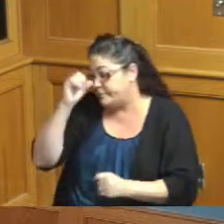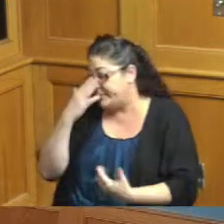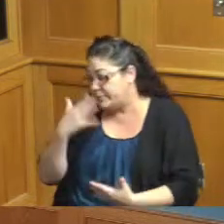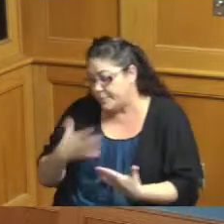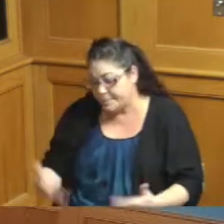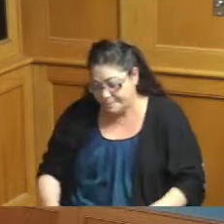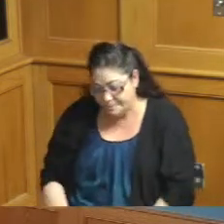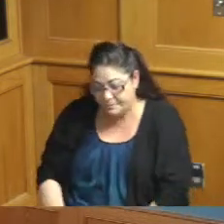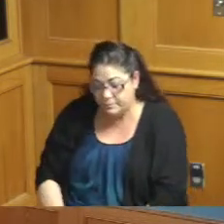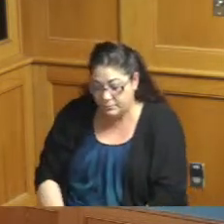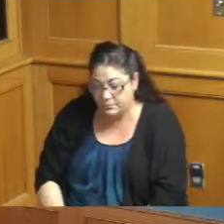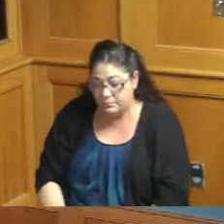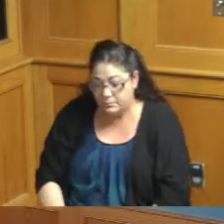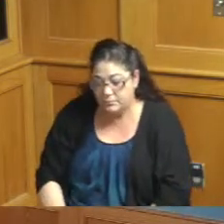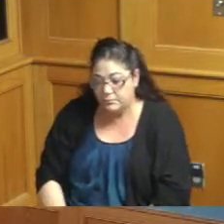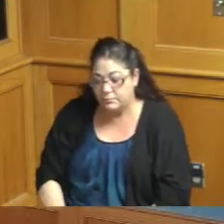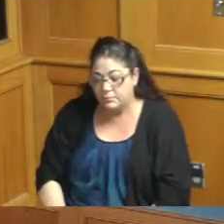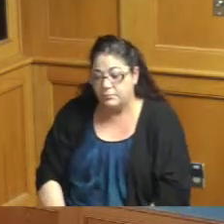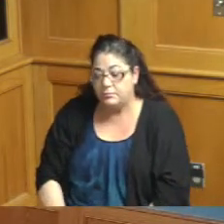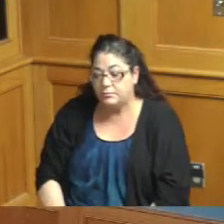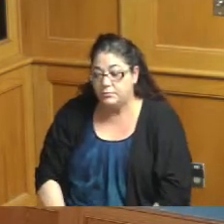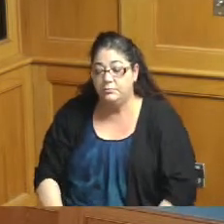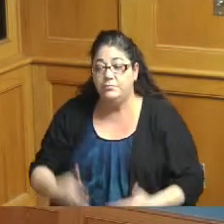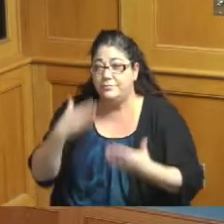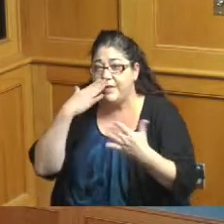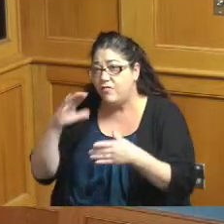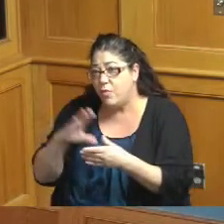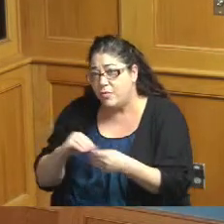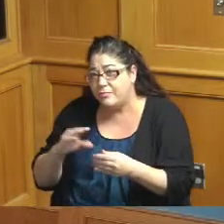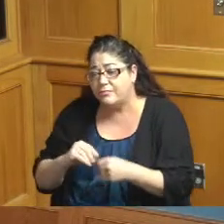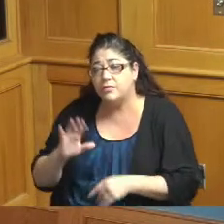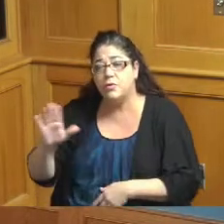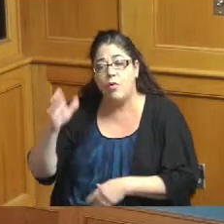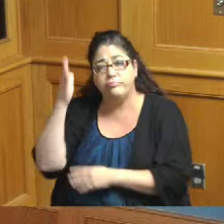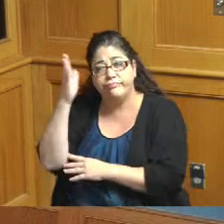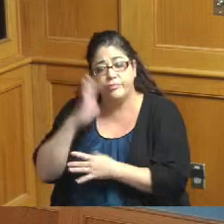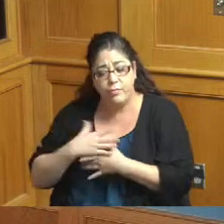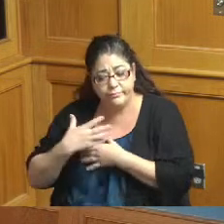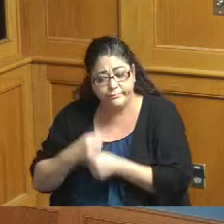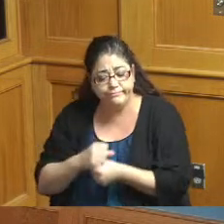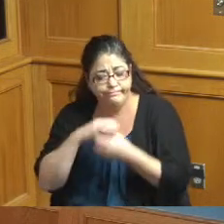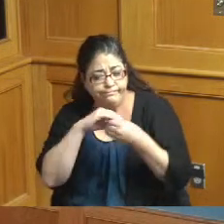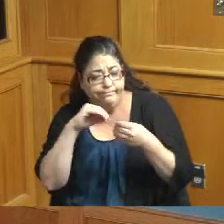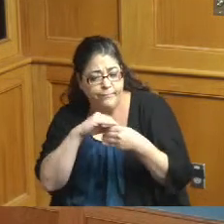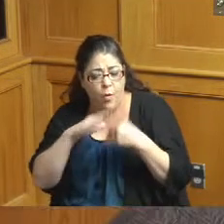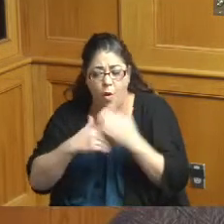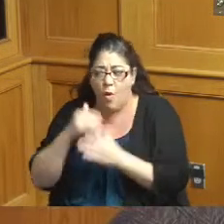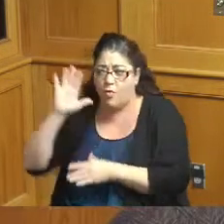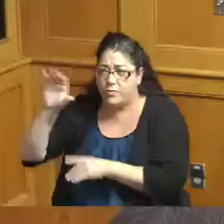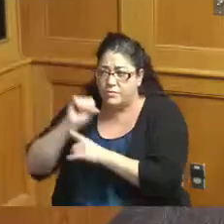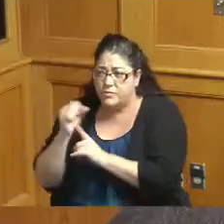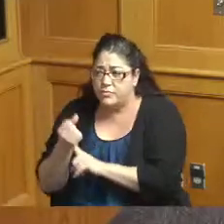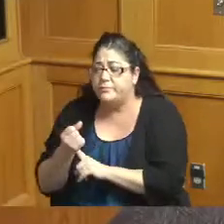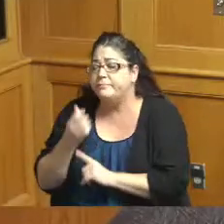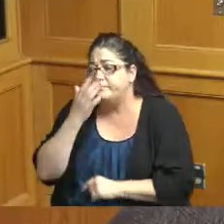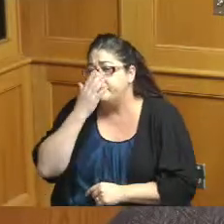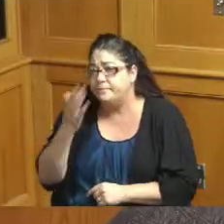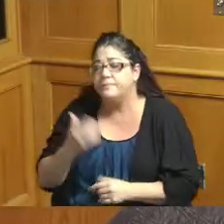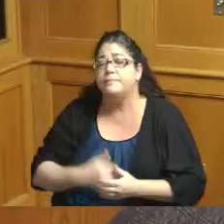thank you for your presentation your narrative your summation of what Domestic Relations does